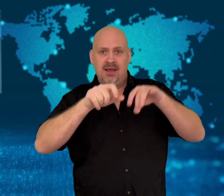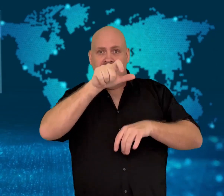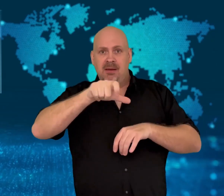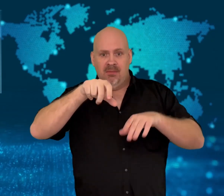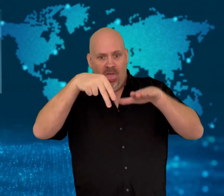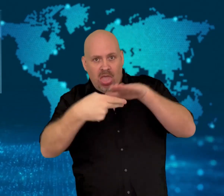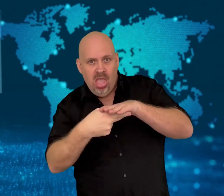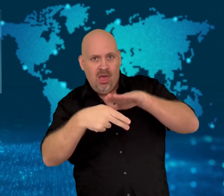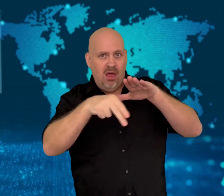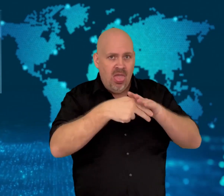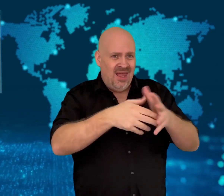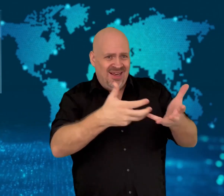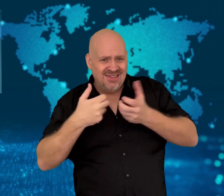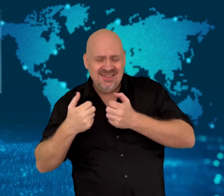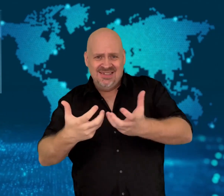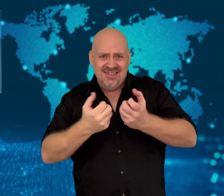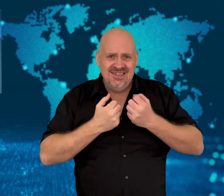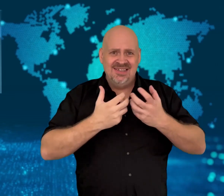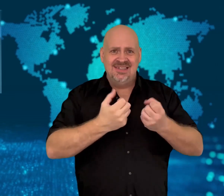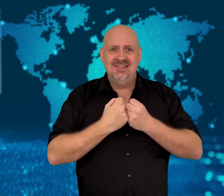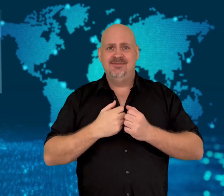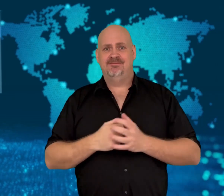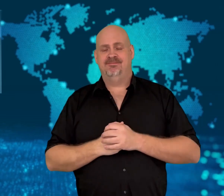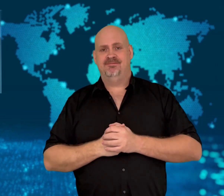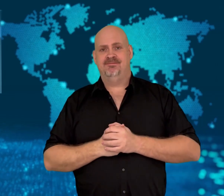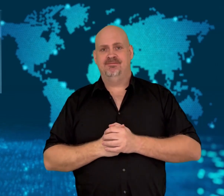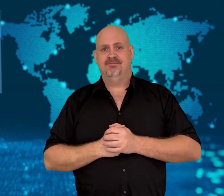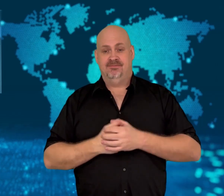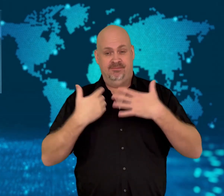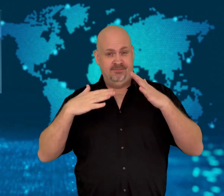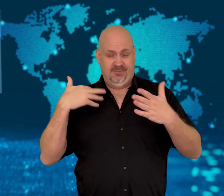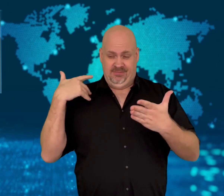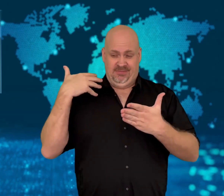additional survivors.